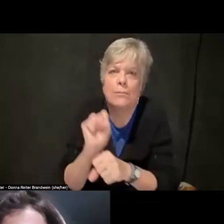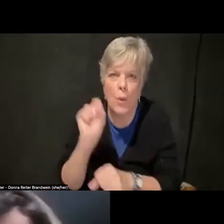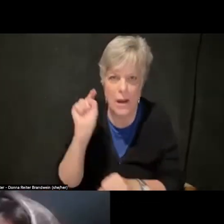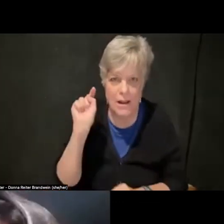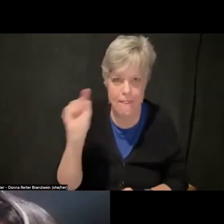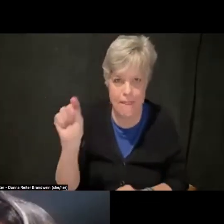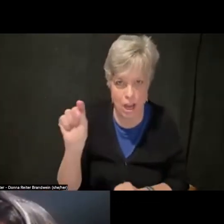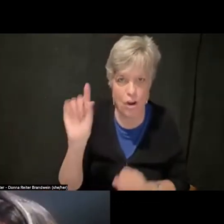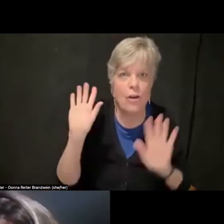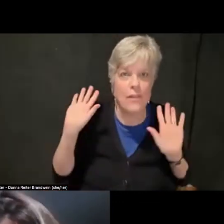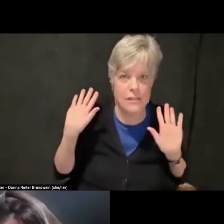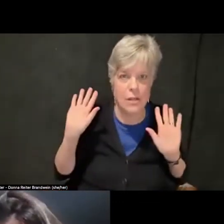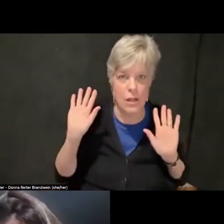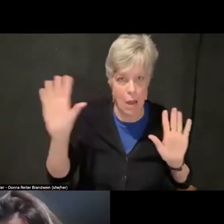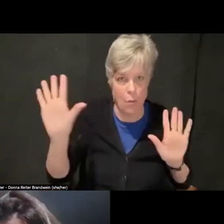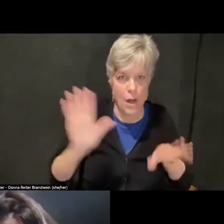For sure, for sure.